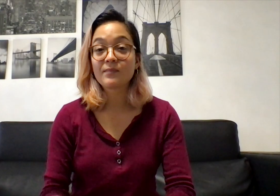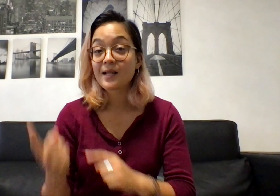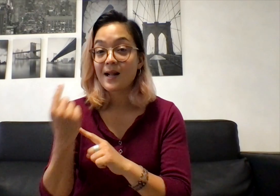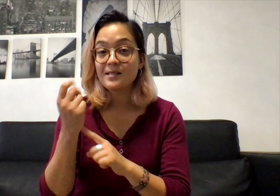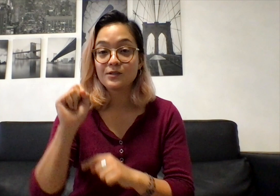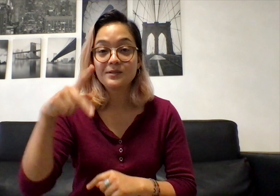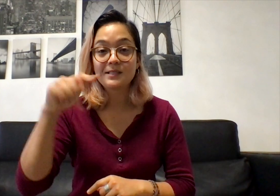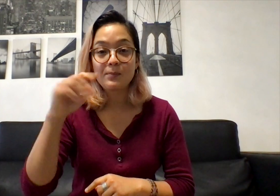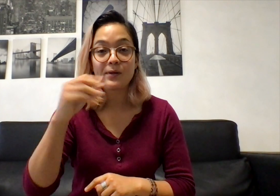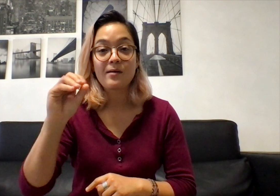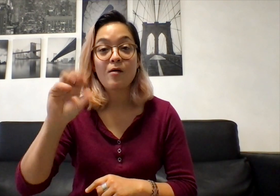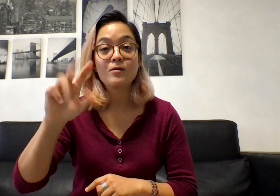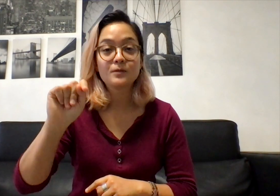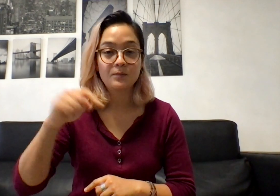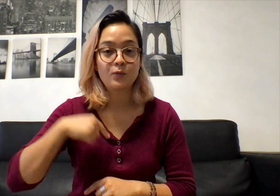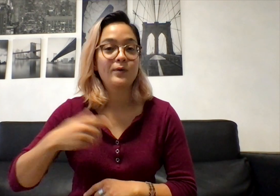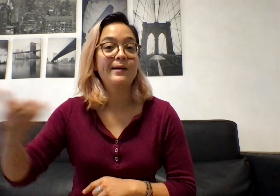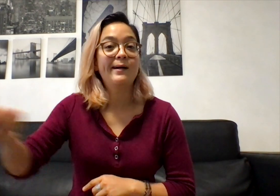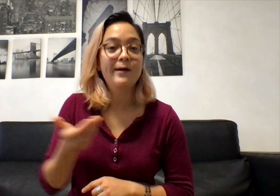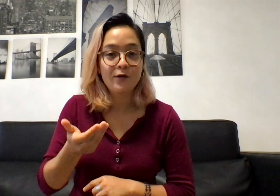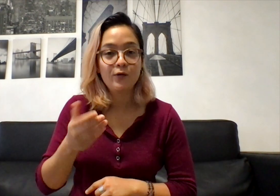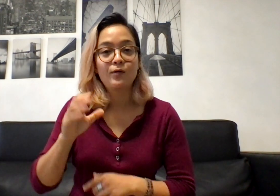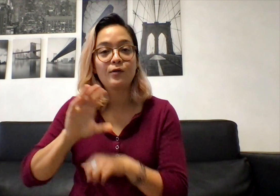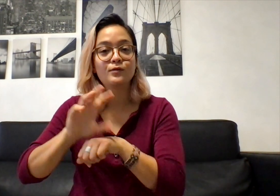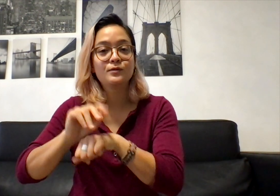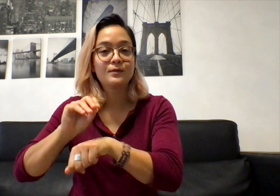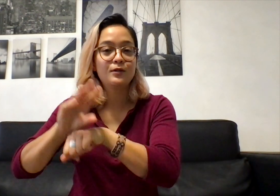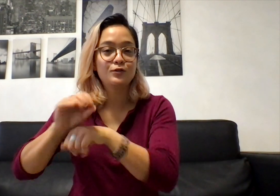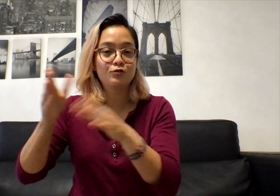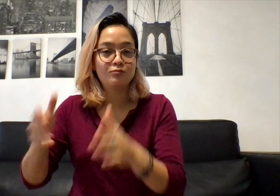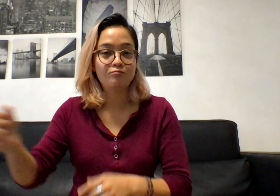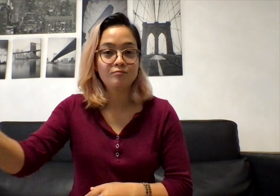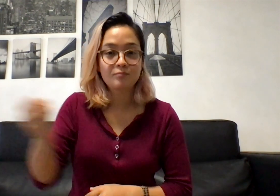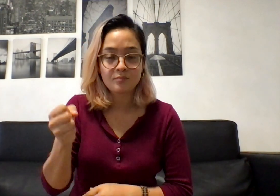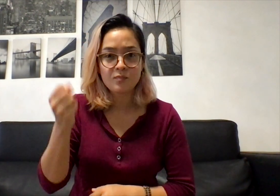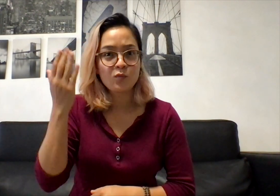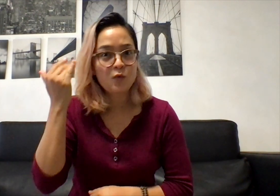In September and October of 2020, DDW hired a consultant on anti-racism.